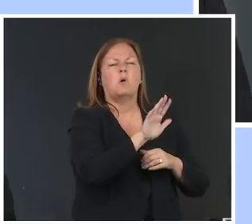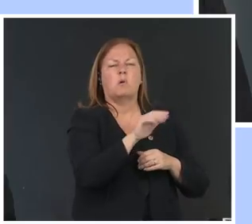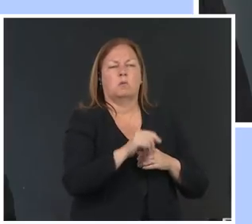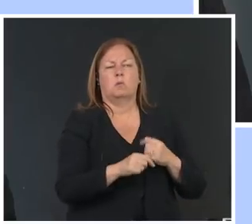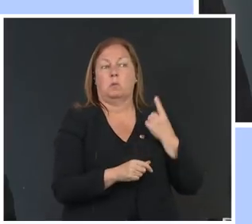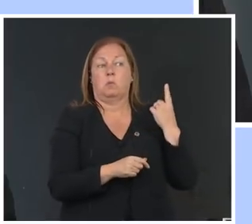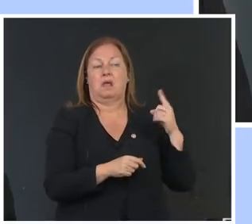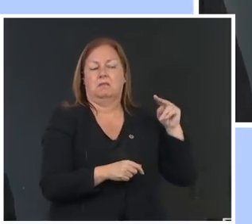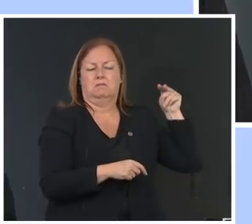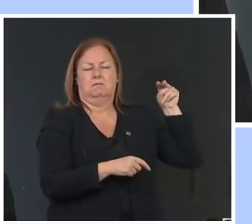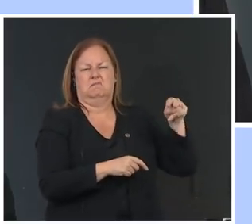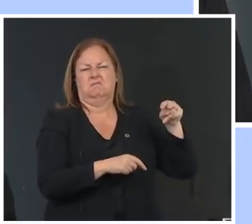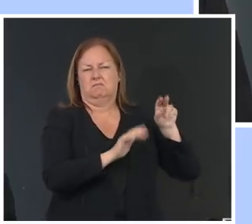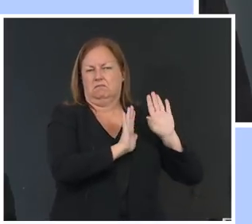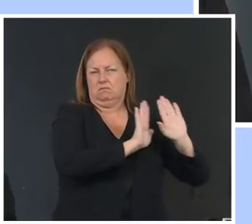languages are